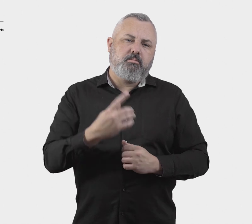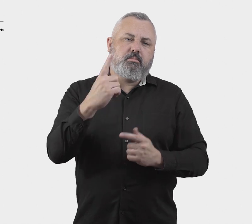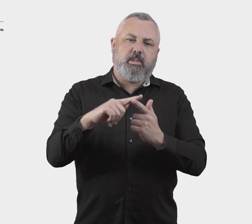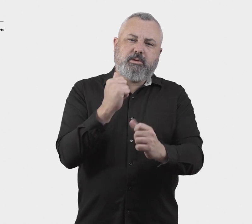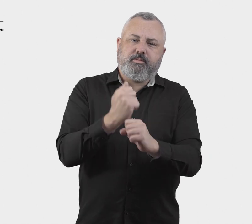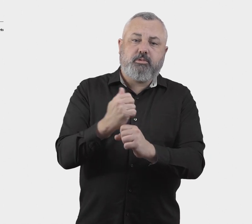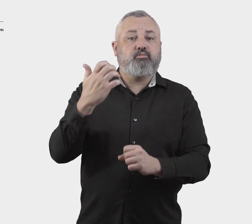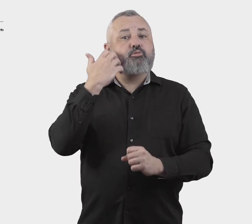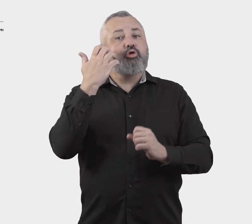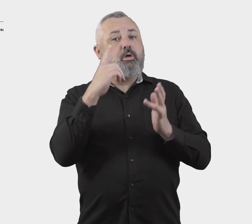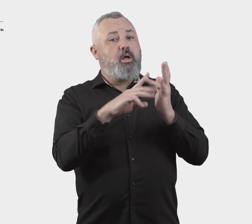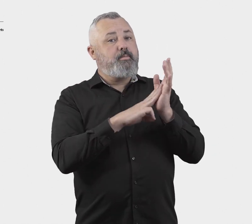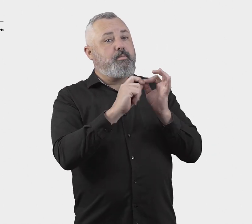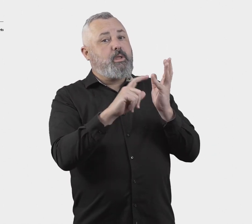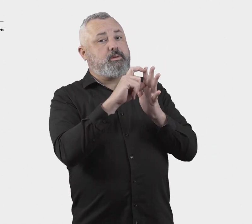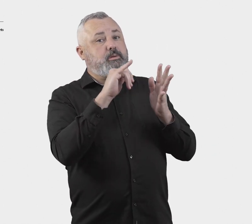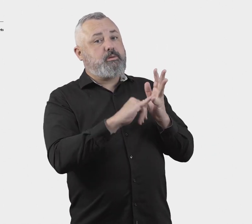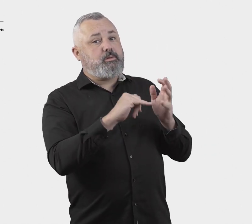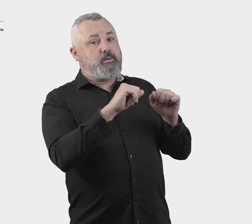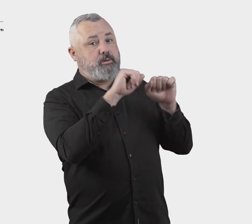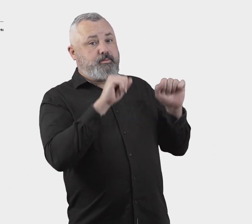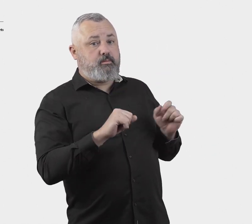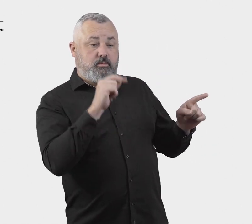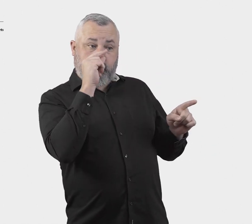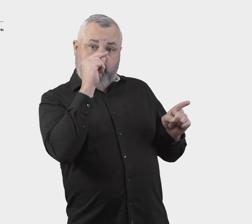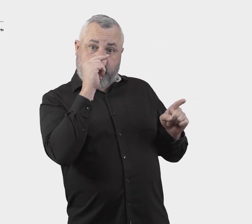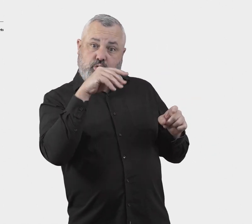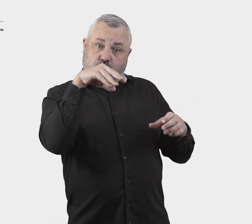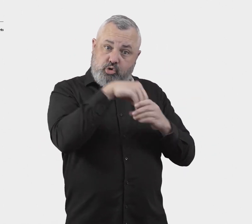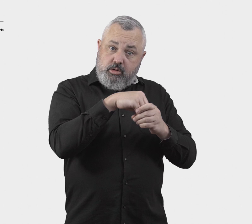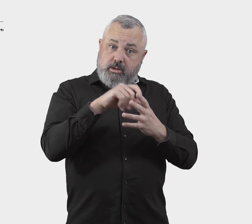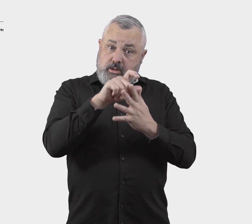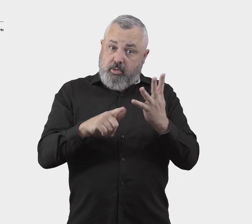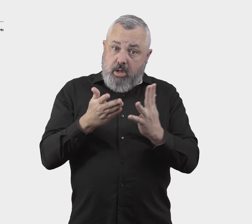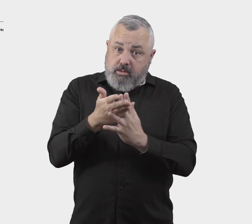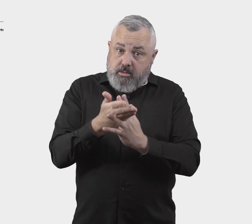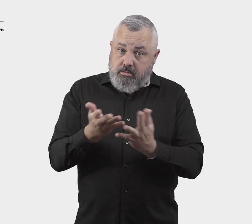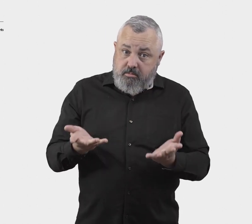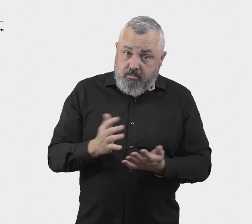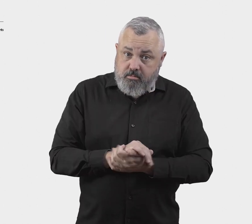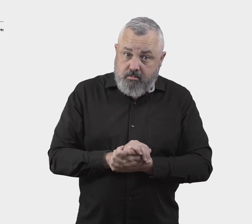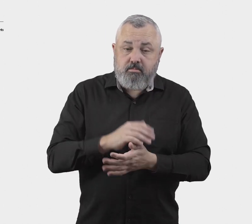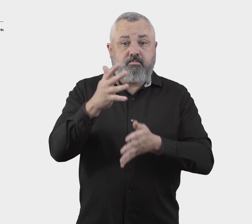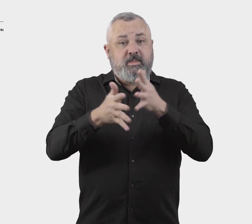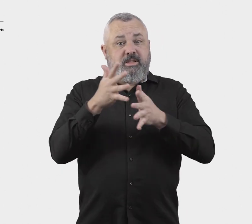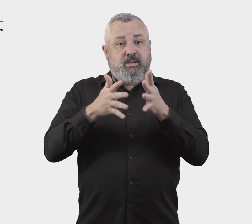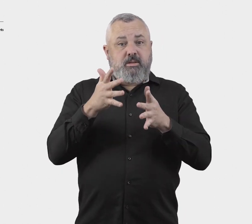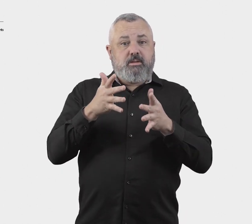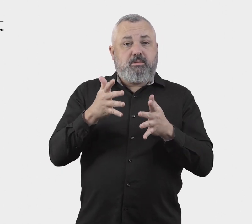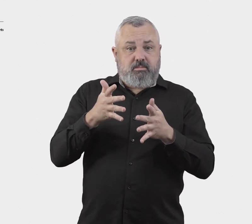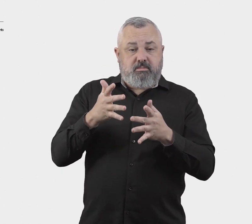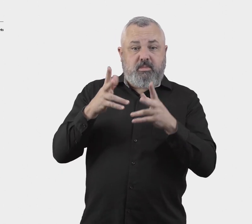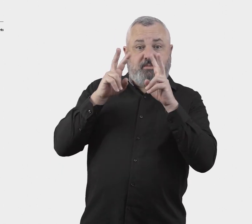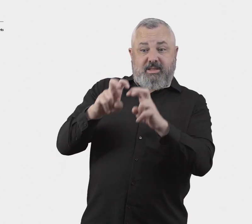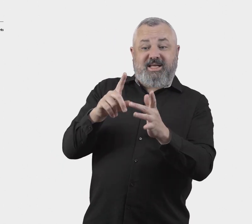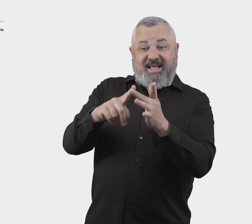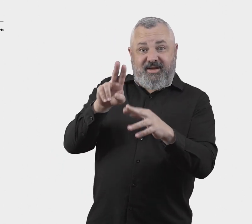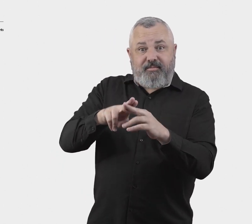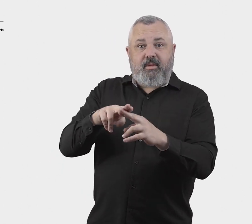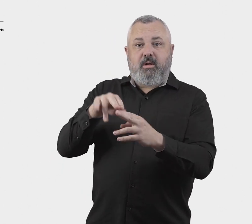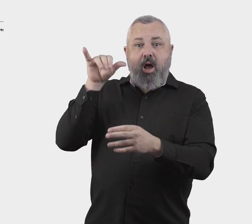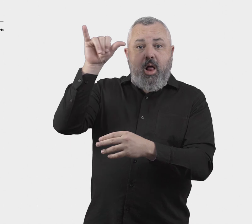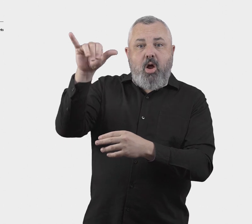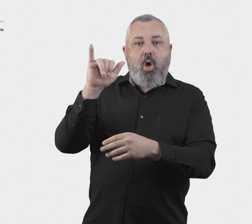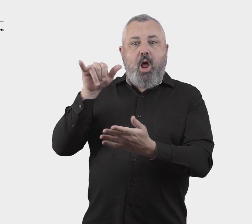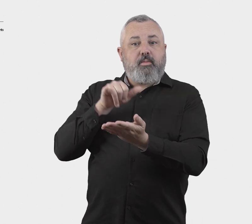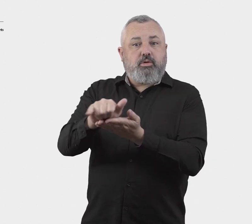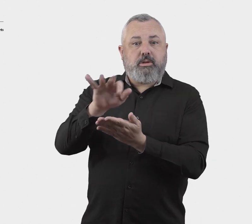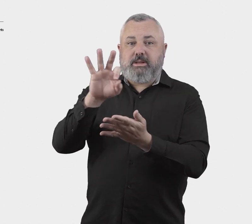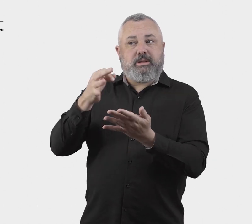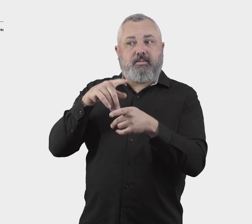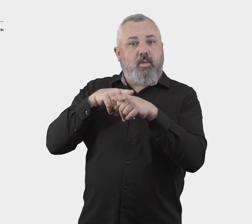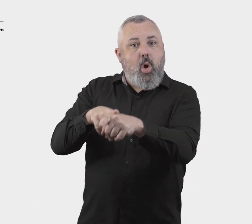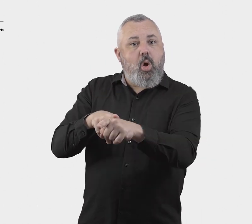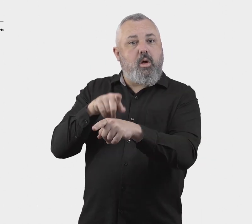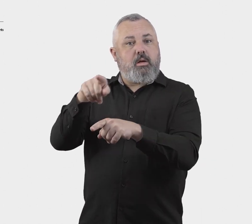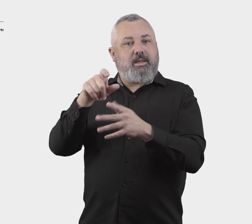The government is aware that the proposed future remit of the ombuds scheme in investigating noncompliance